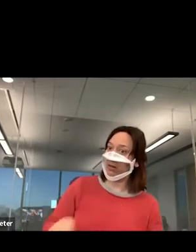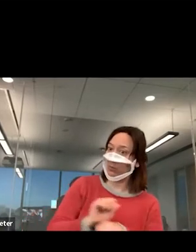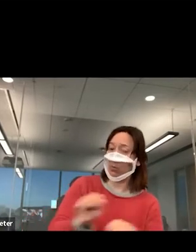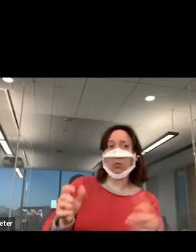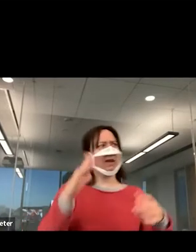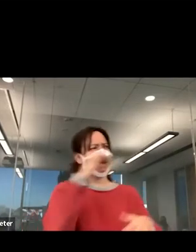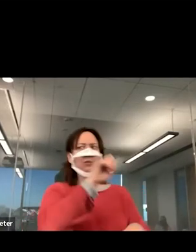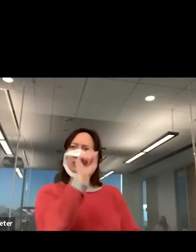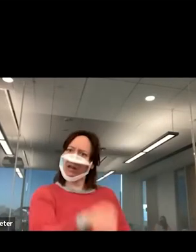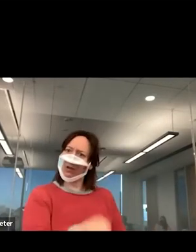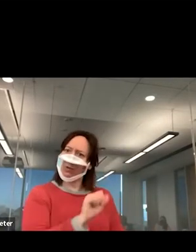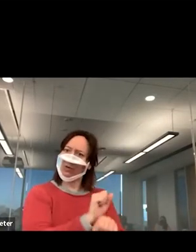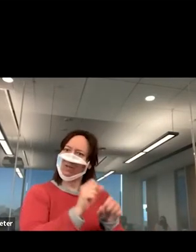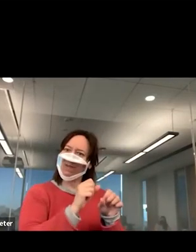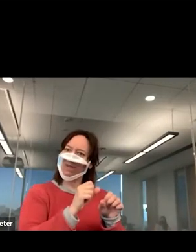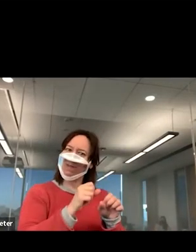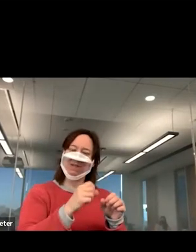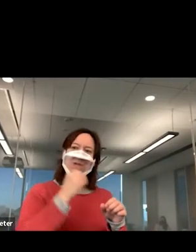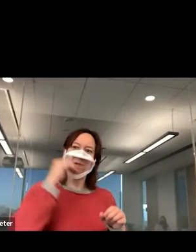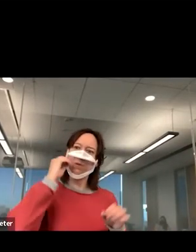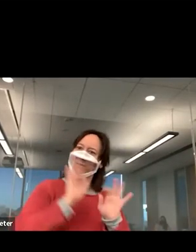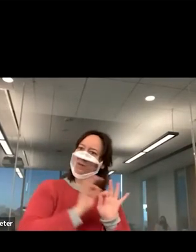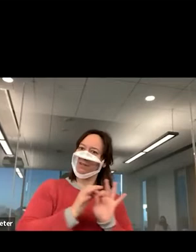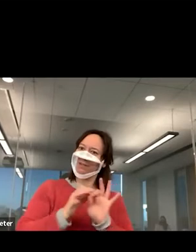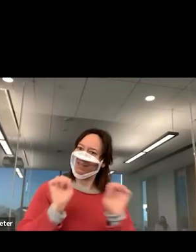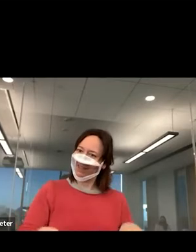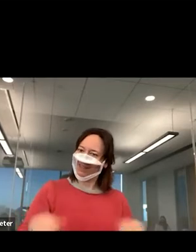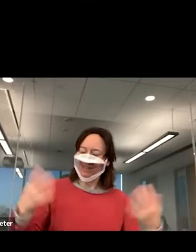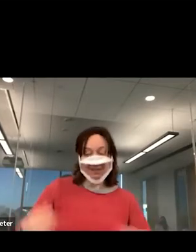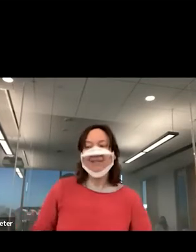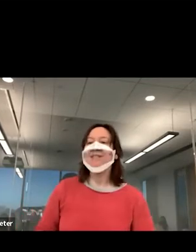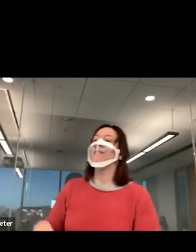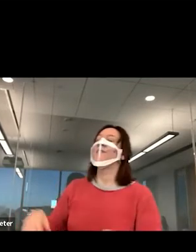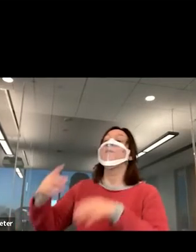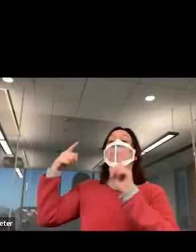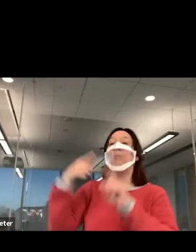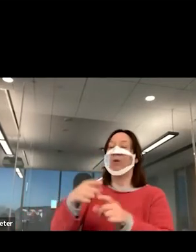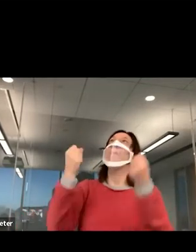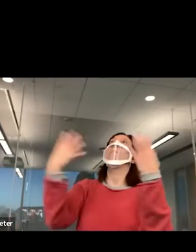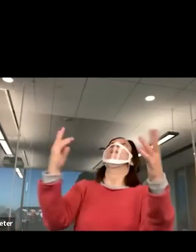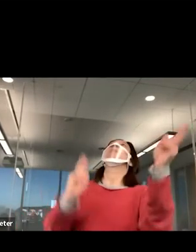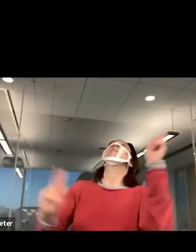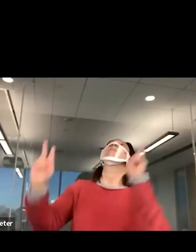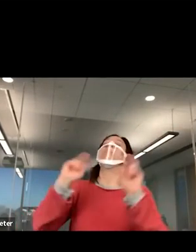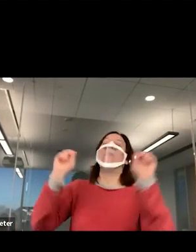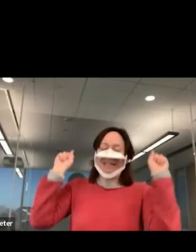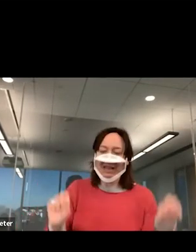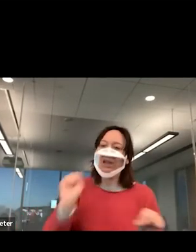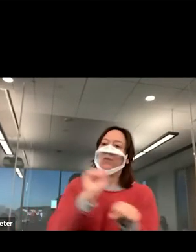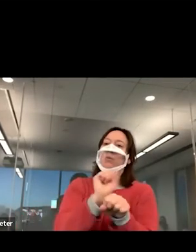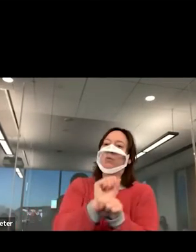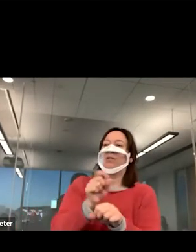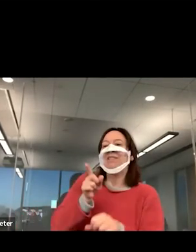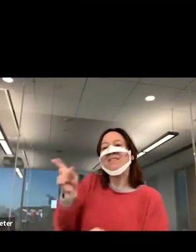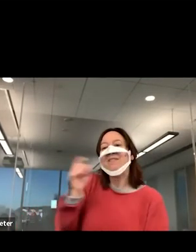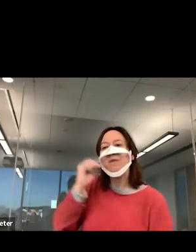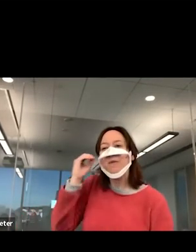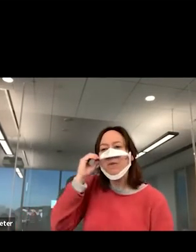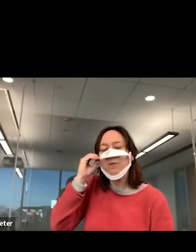be worked work through work from home and this is the silver lining in the cove cloud to me is that